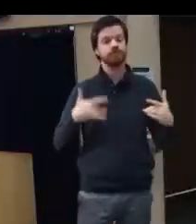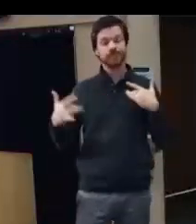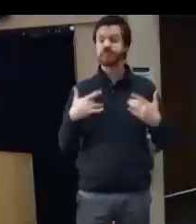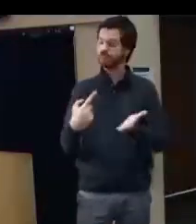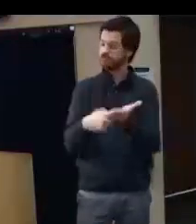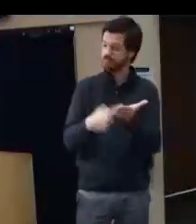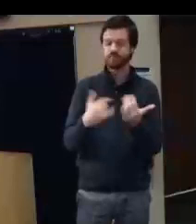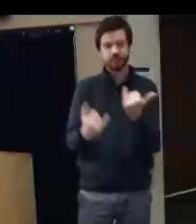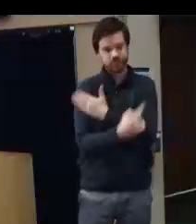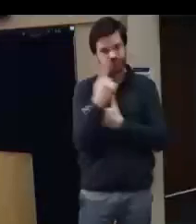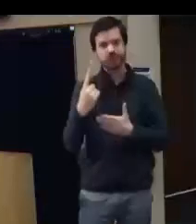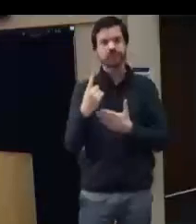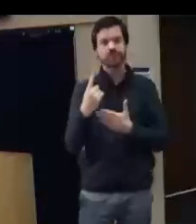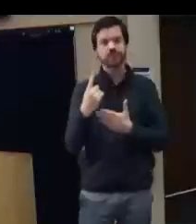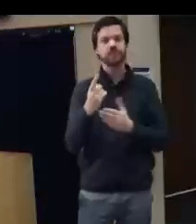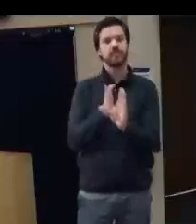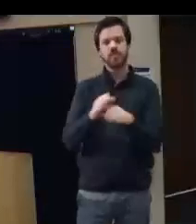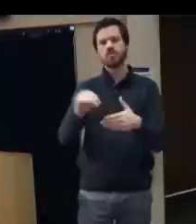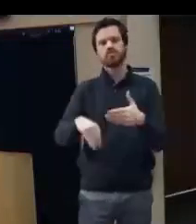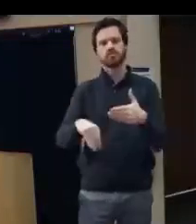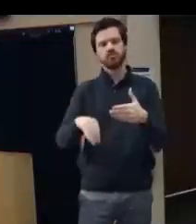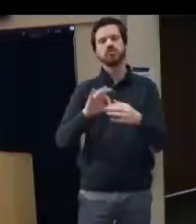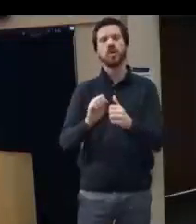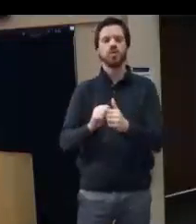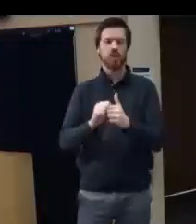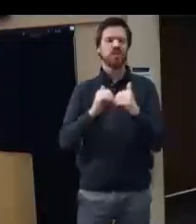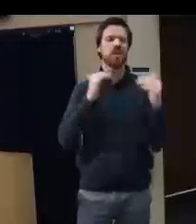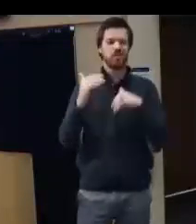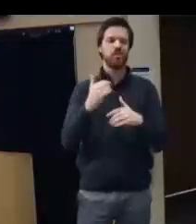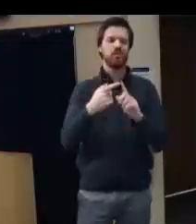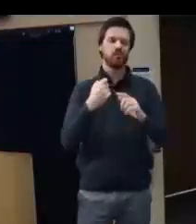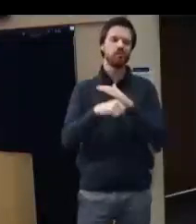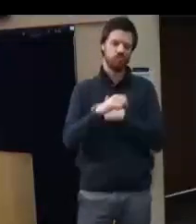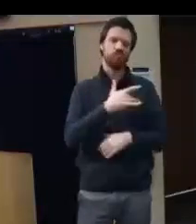talking about psychological outcomes in adult congenital heart disease and I think we have